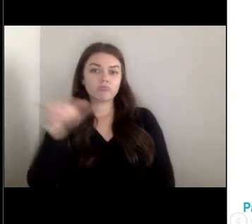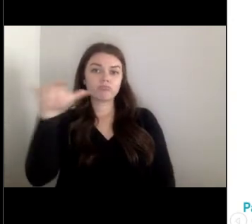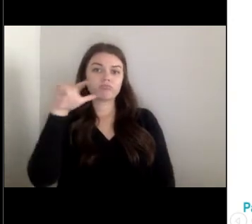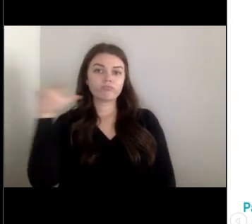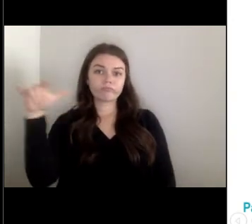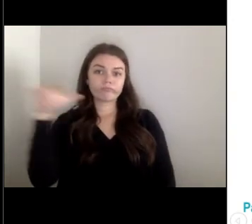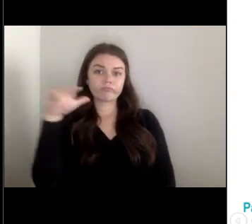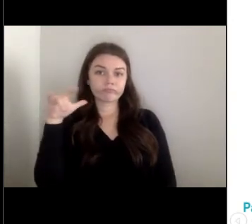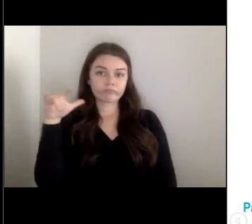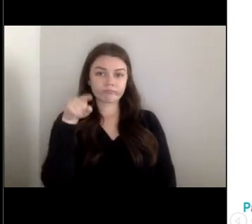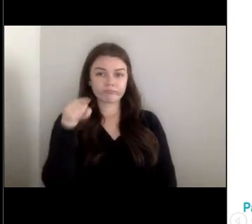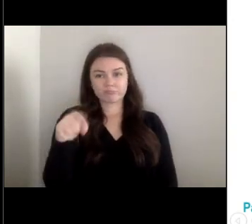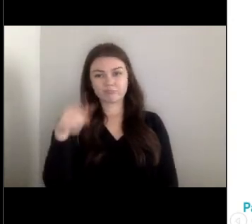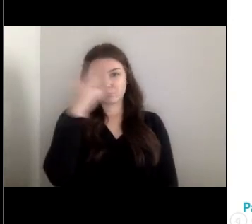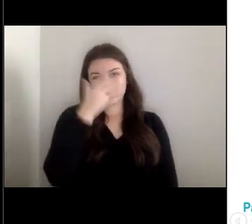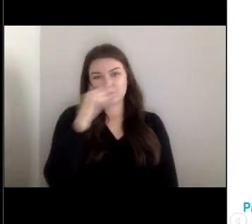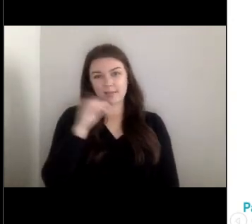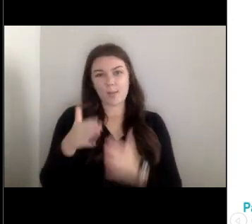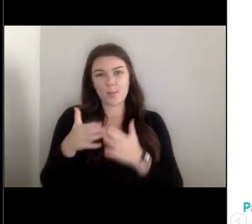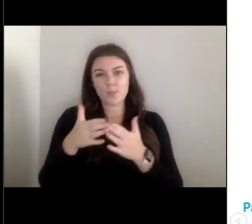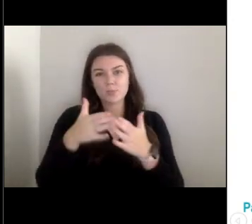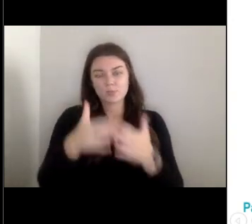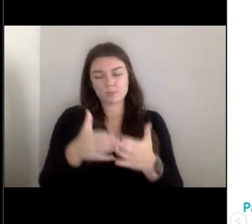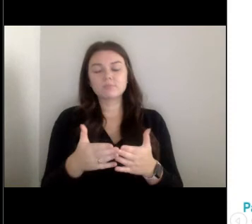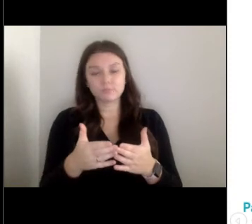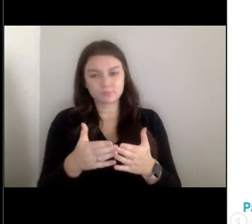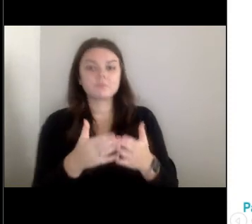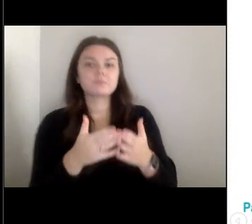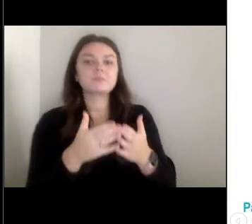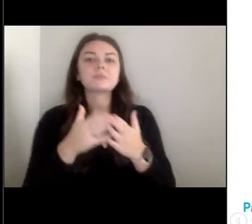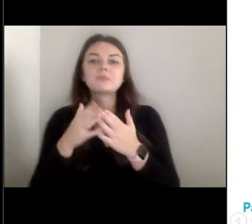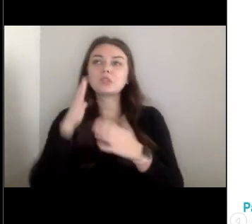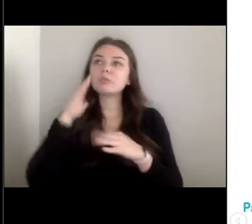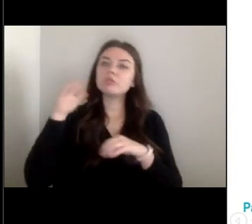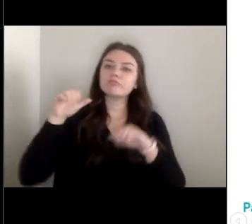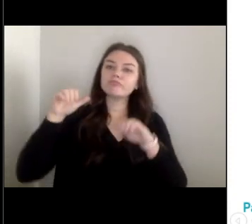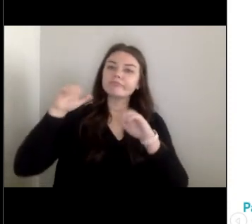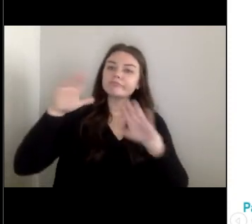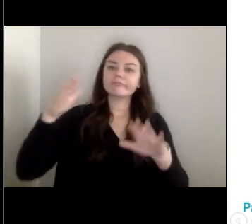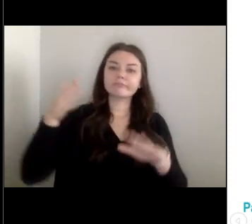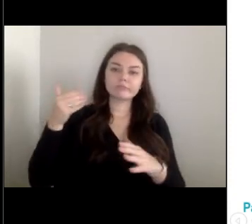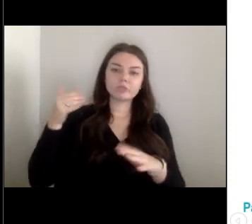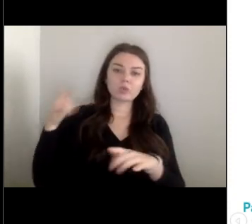it's a sailboat like drone that we send out into the Bering Sea to pick up the signals